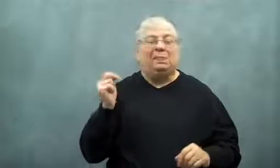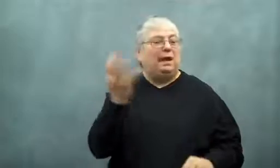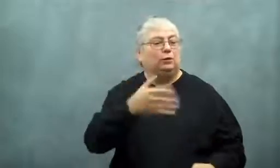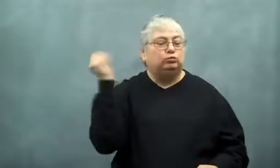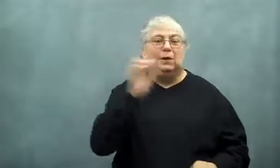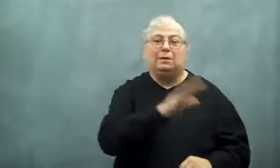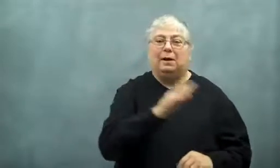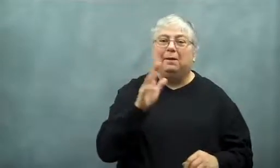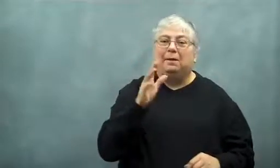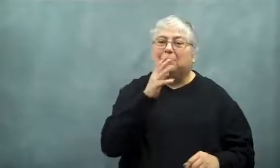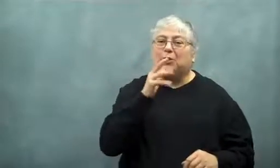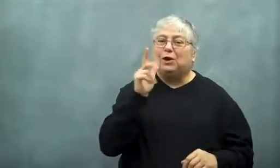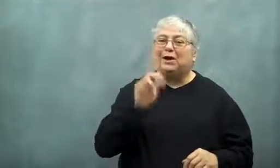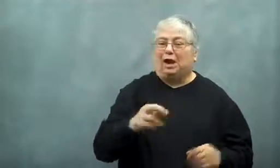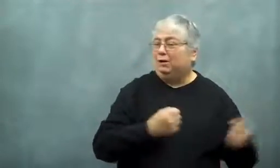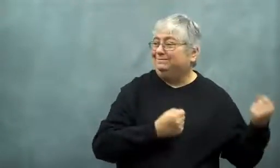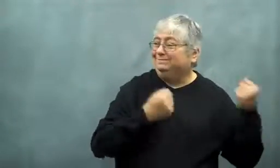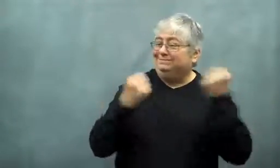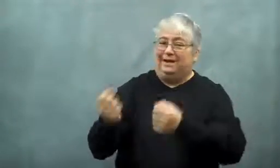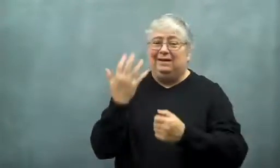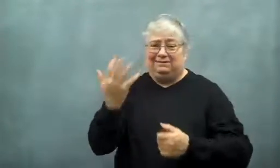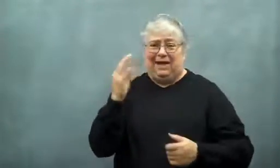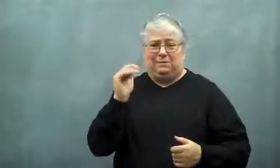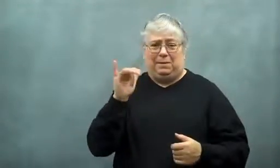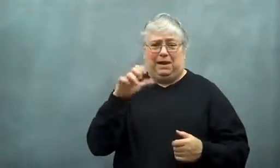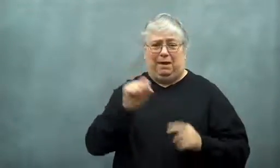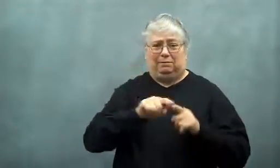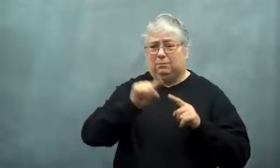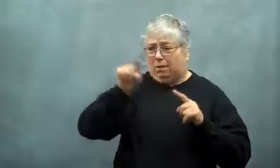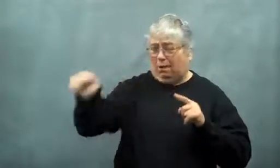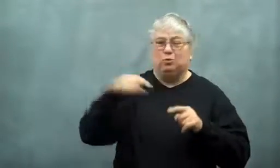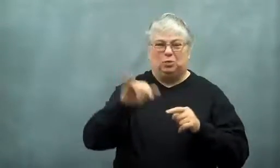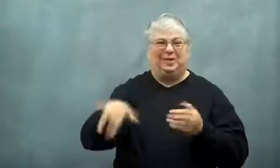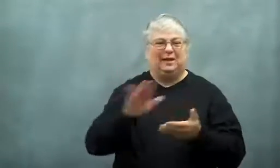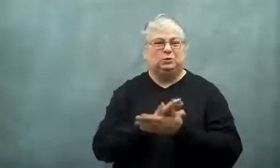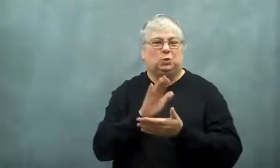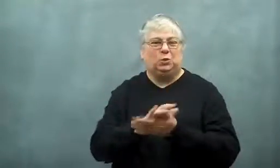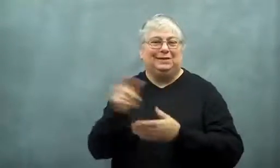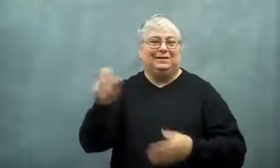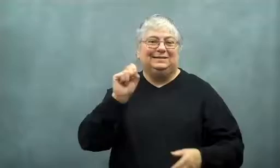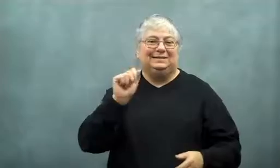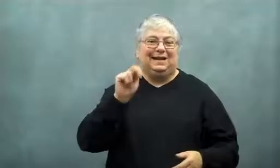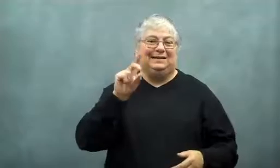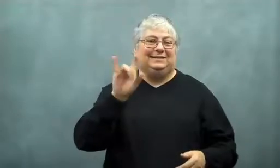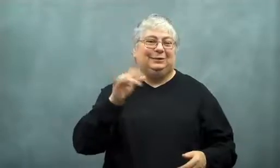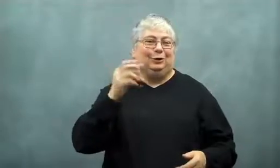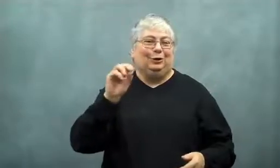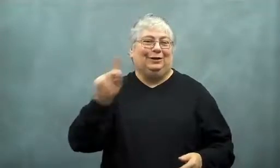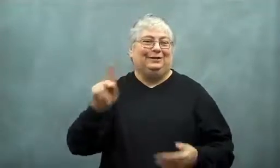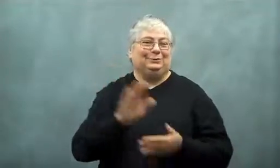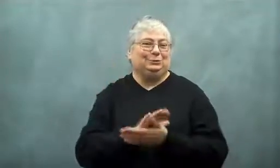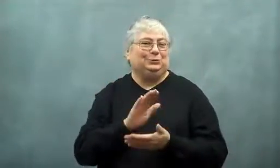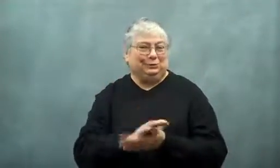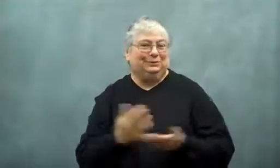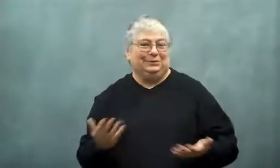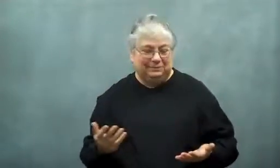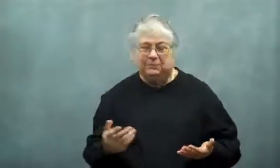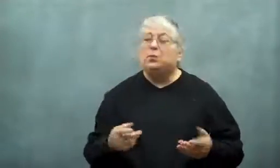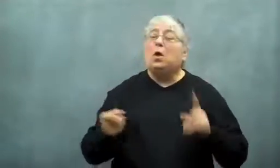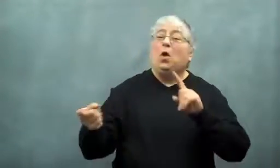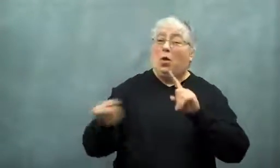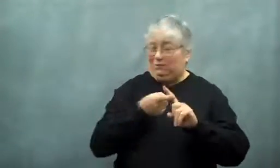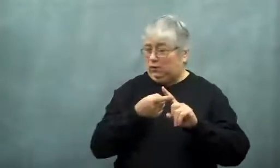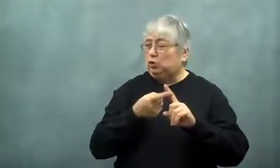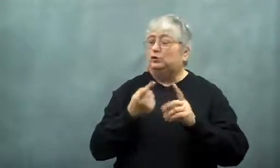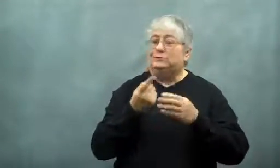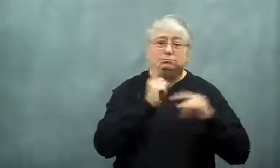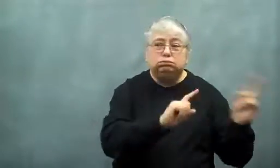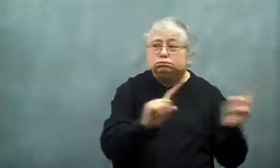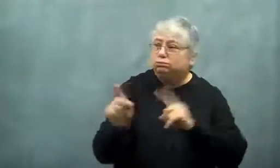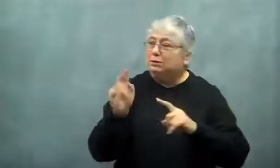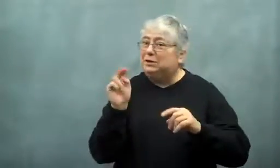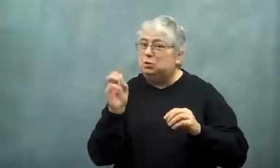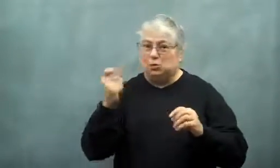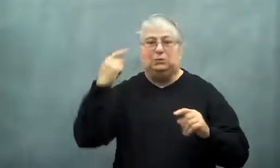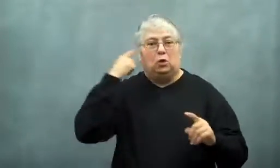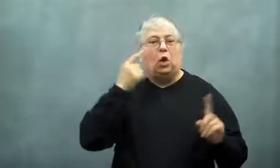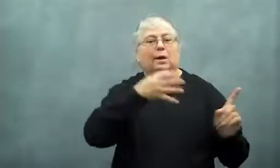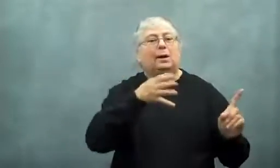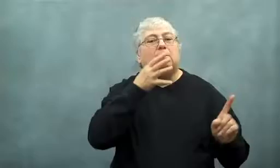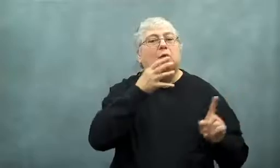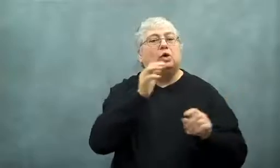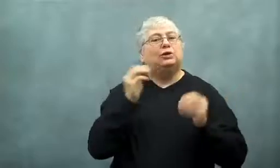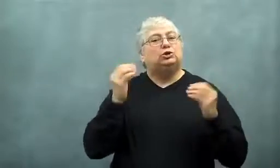He then took her car and drove five miles to Sandy Hook school.